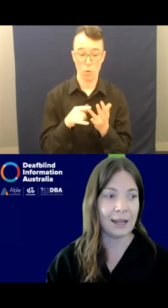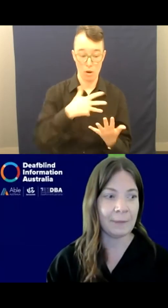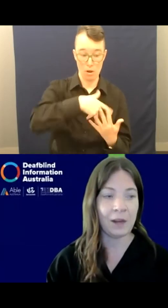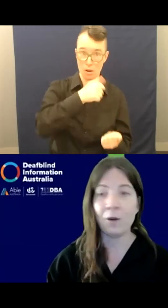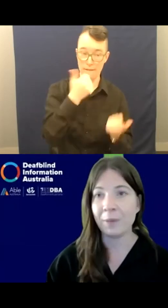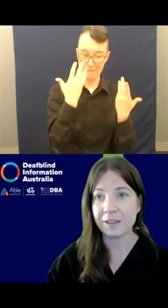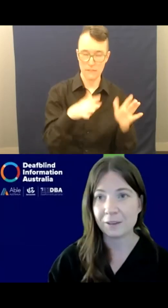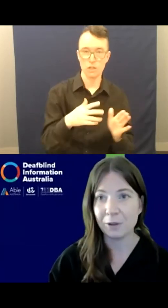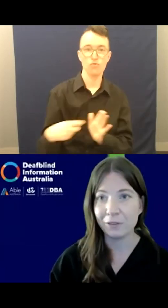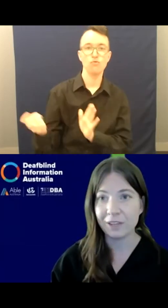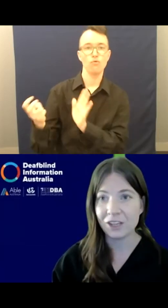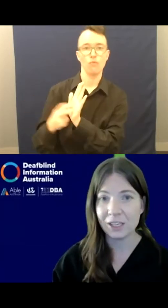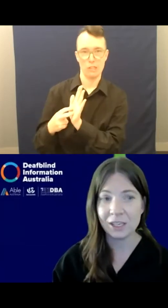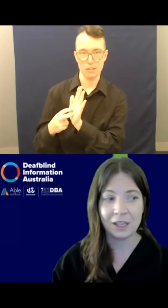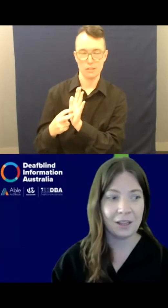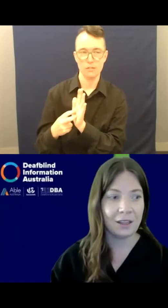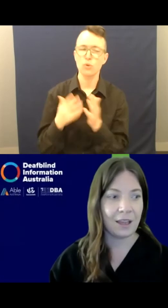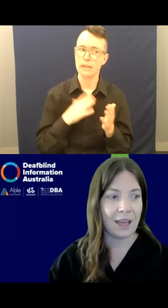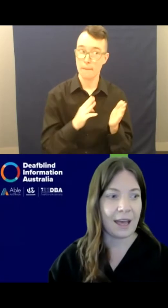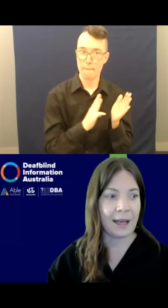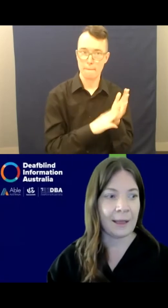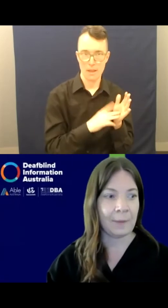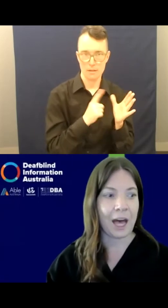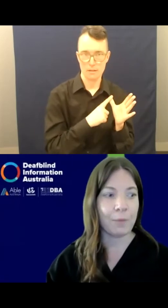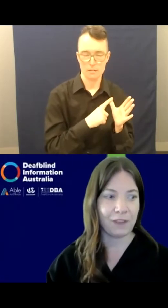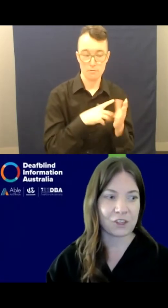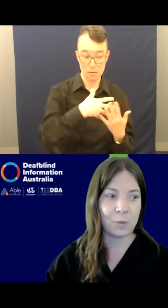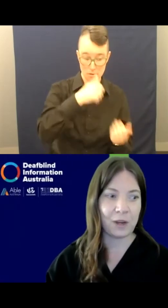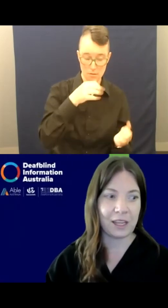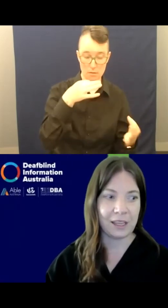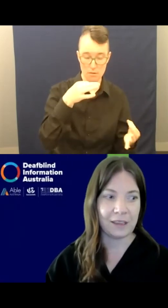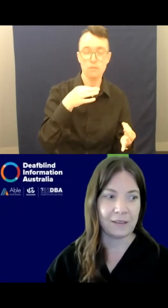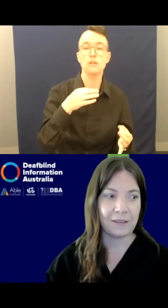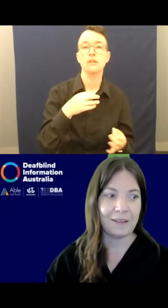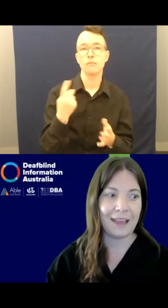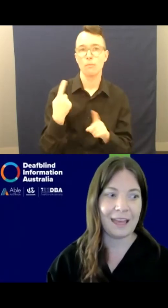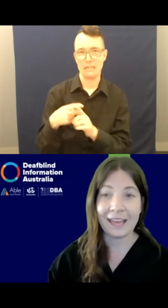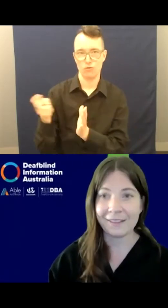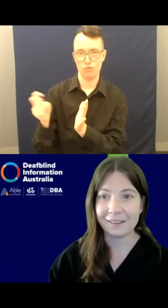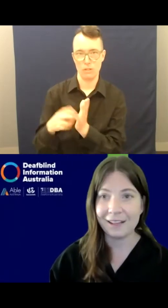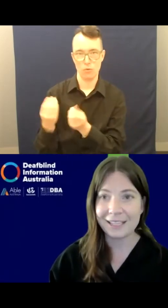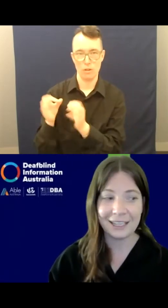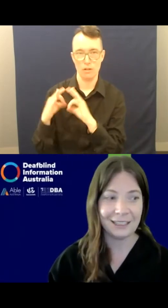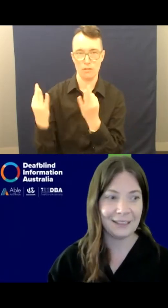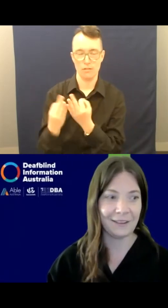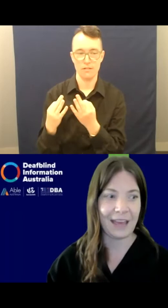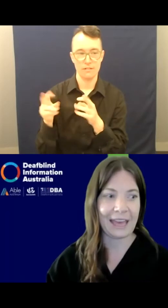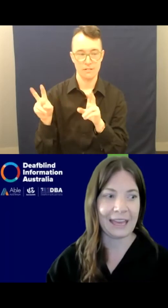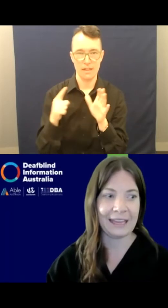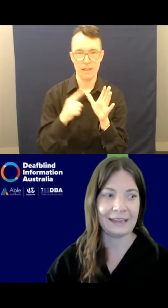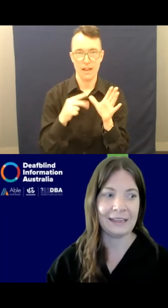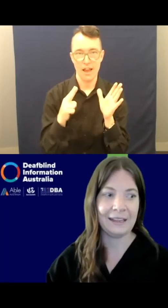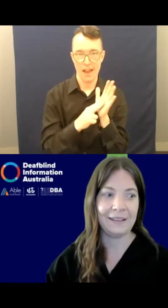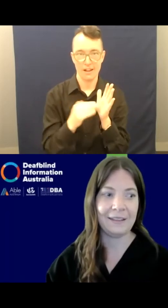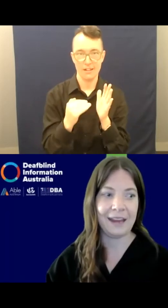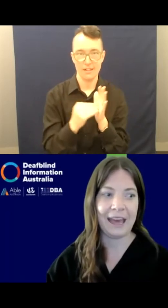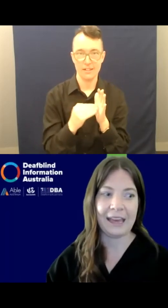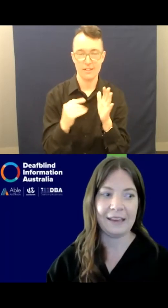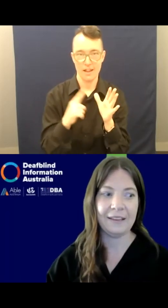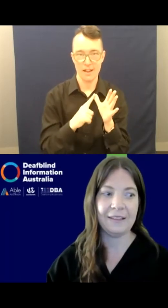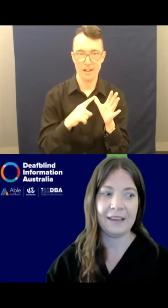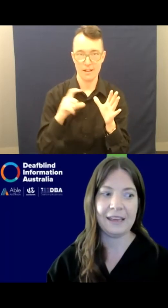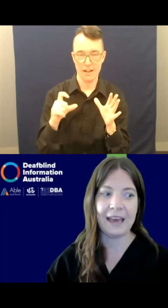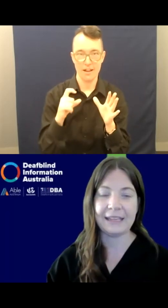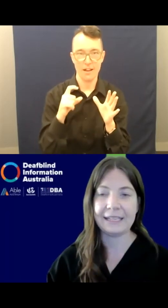and hold a Masters qualification. Our professional body is ANZACATA.